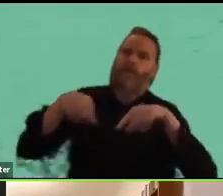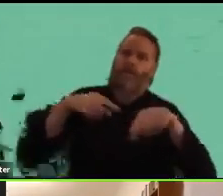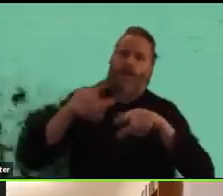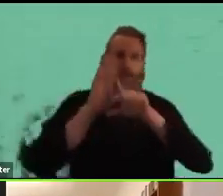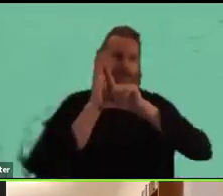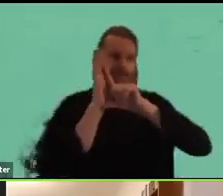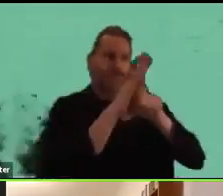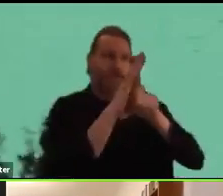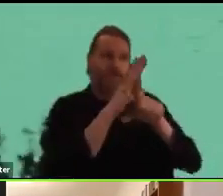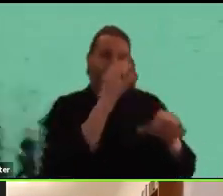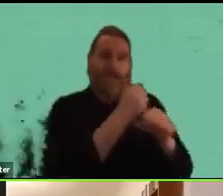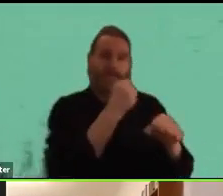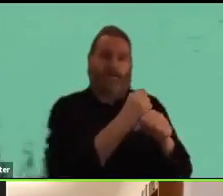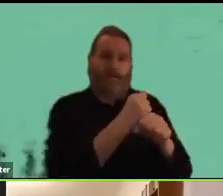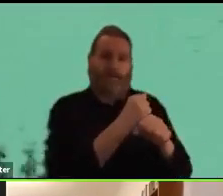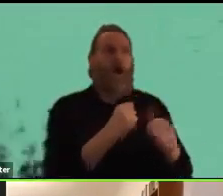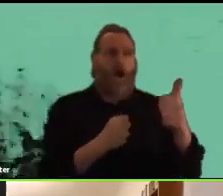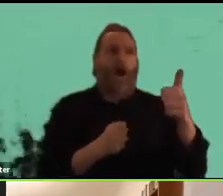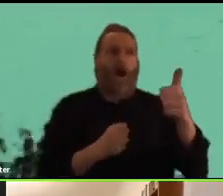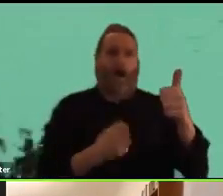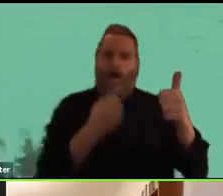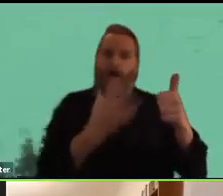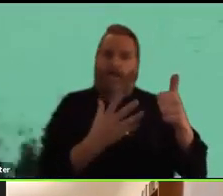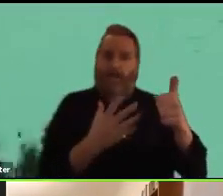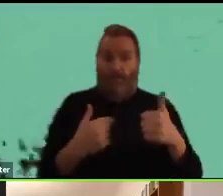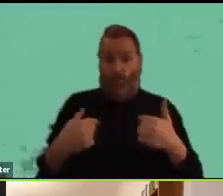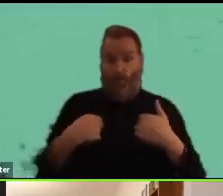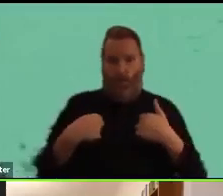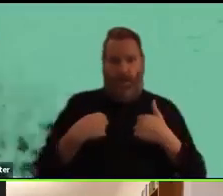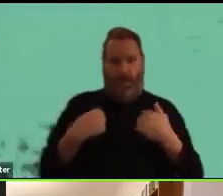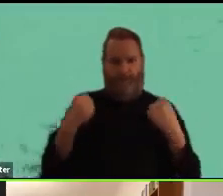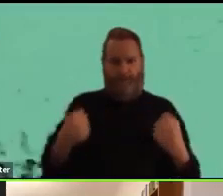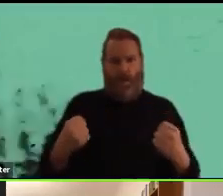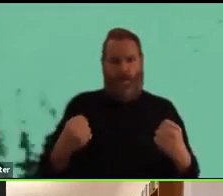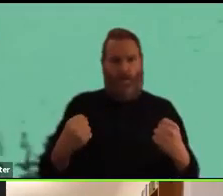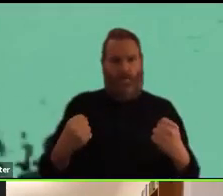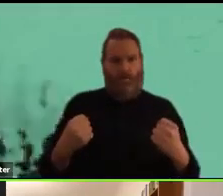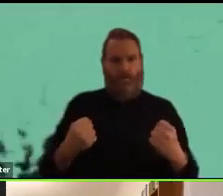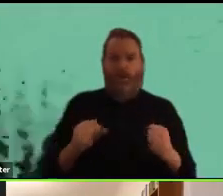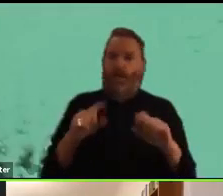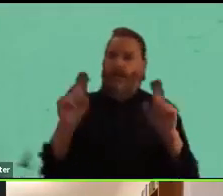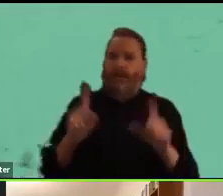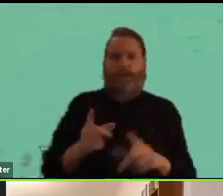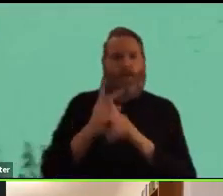power we have if all of the people who kept the care homes running, universal credit, in payment